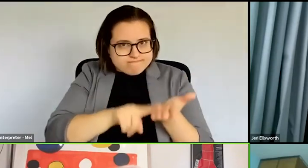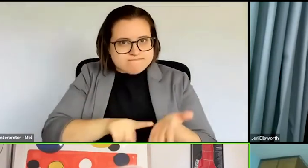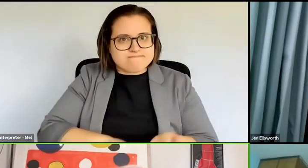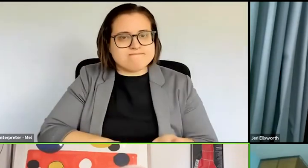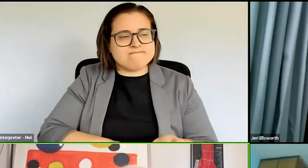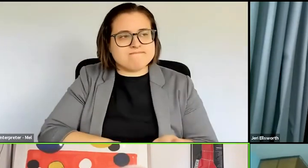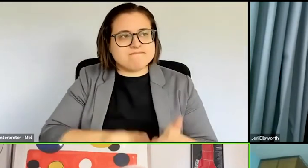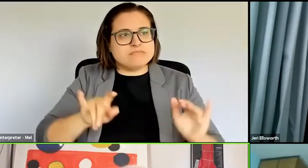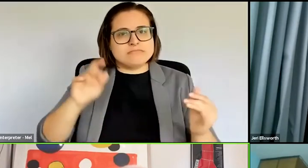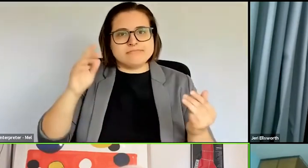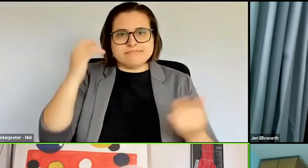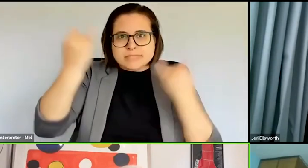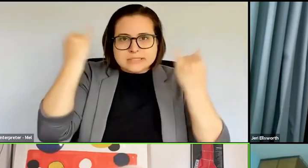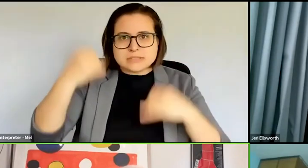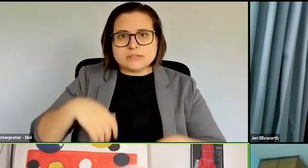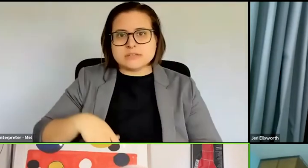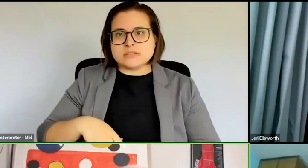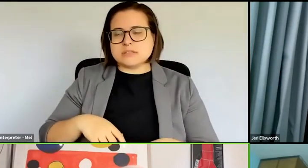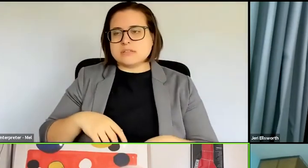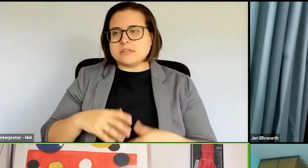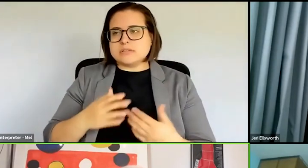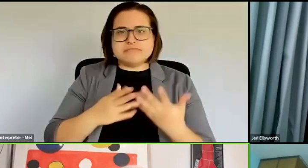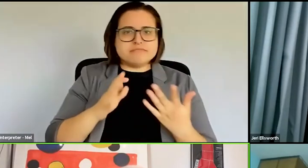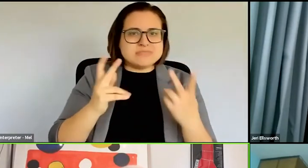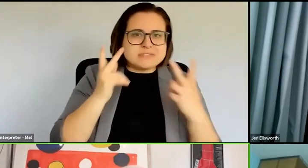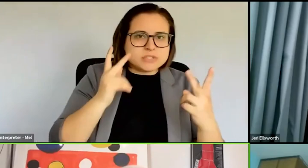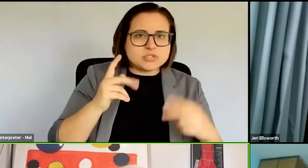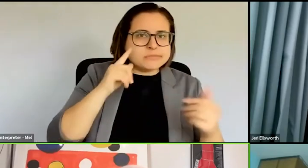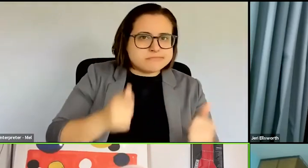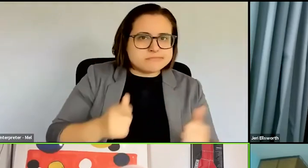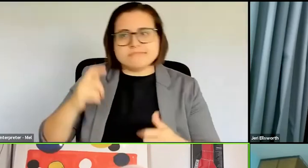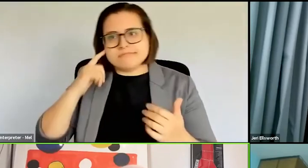who are challenged whether it's visually, or acoustically, or mechanically, or some other form,